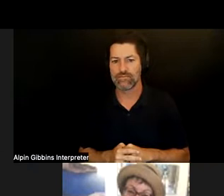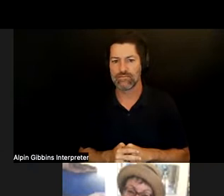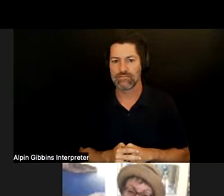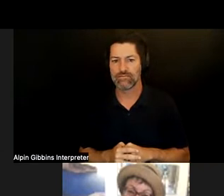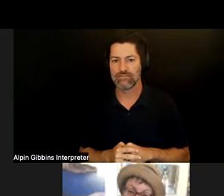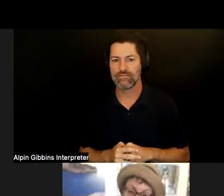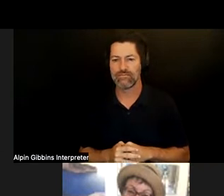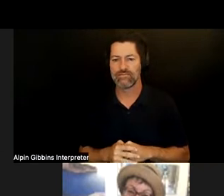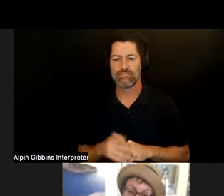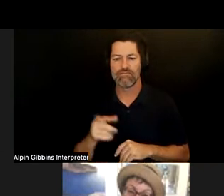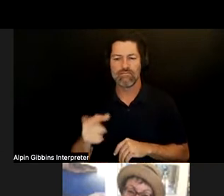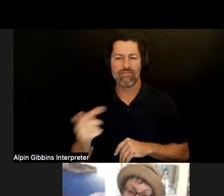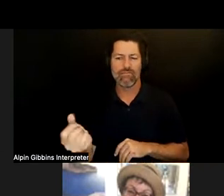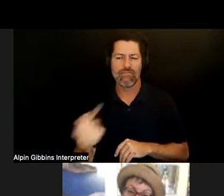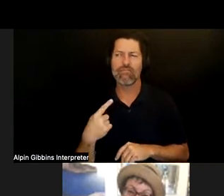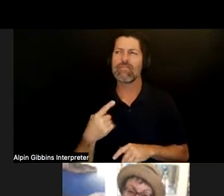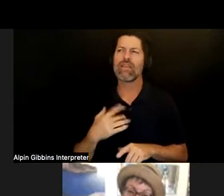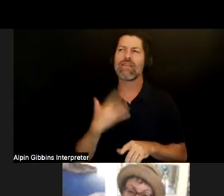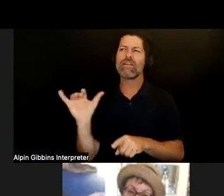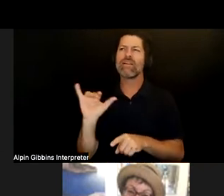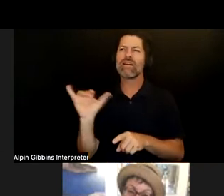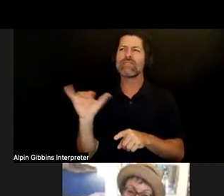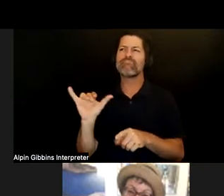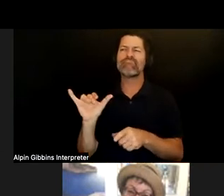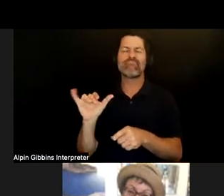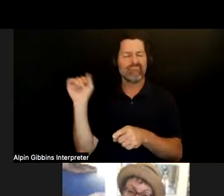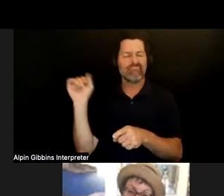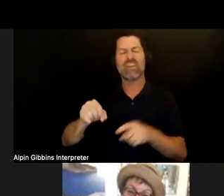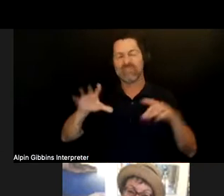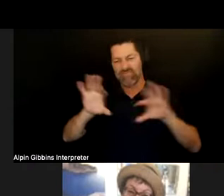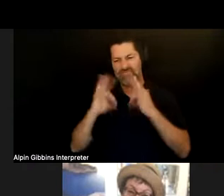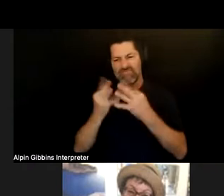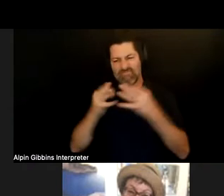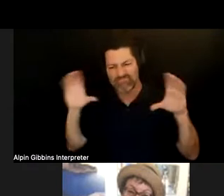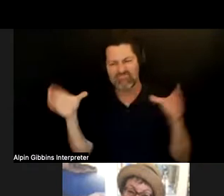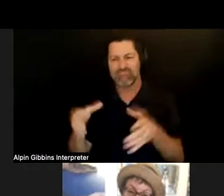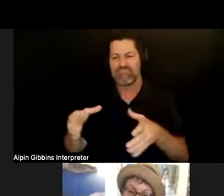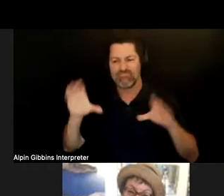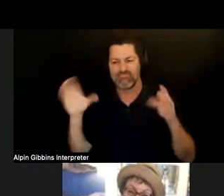this in your question. 19:29:01 It was always a time of gathering when I was young. 19:29:05 All of my grandparents would be at